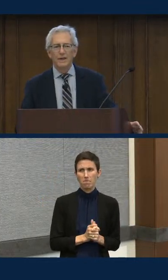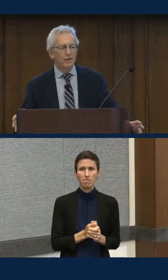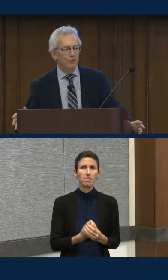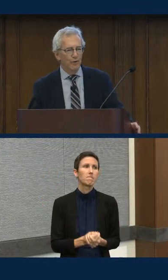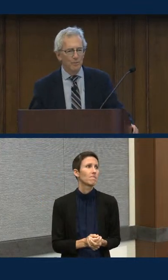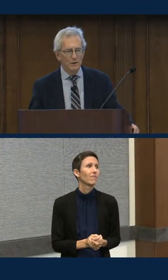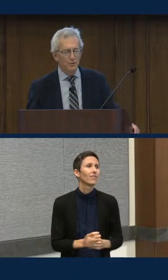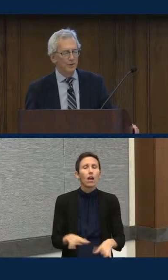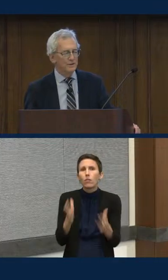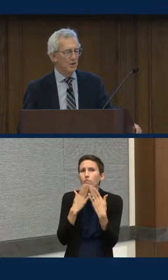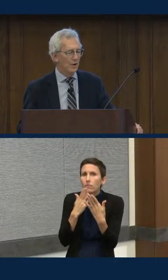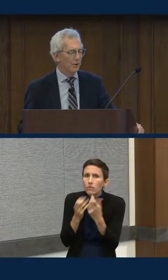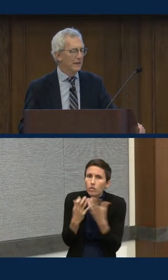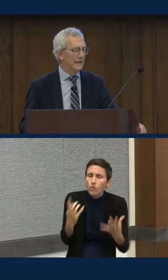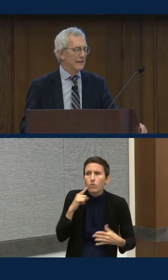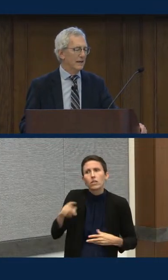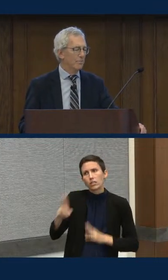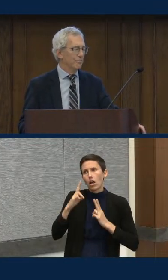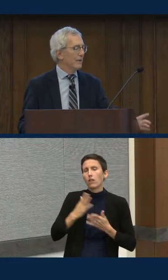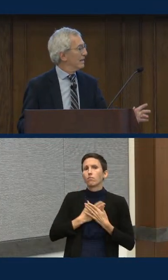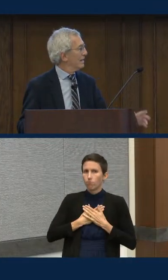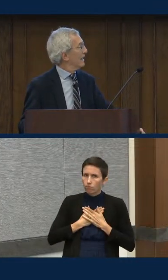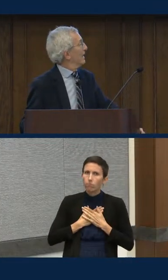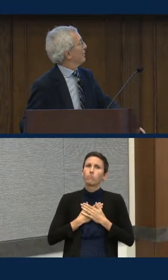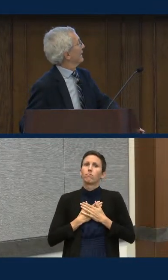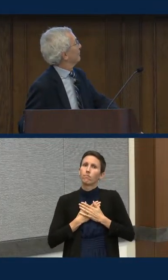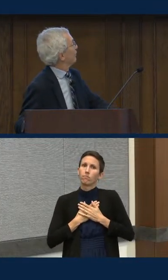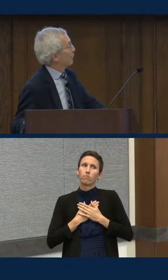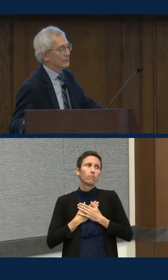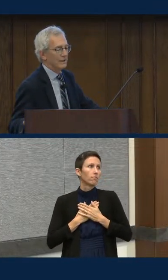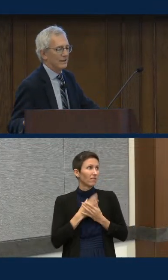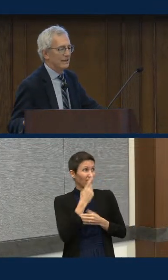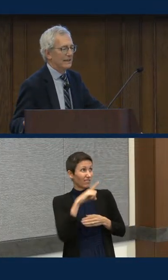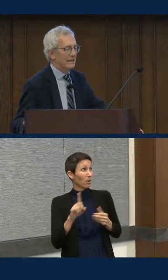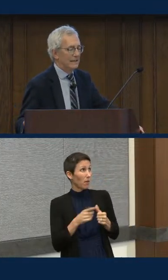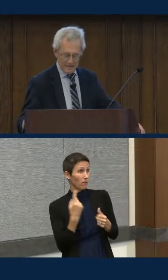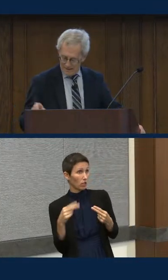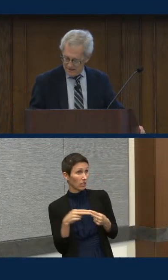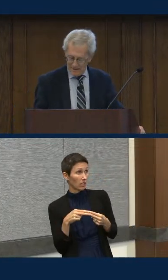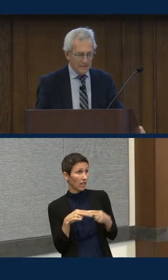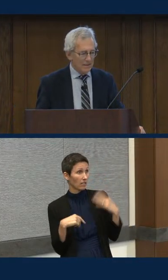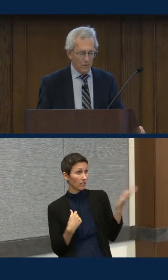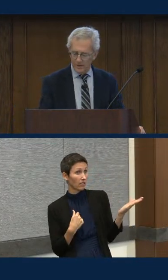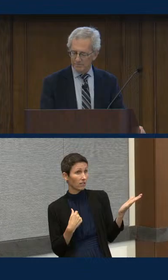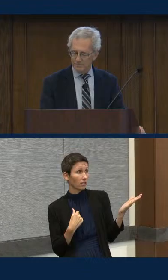for this honor, if I could have